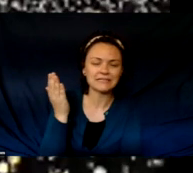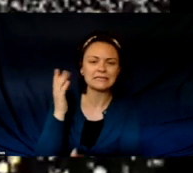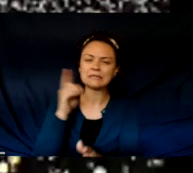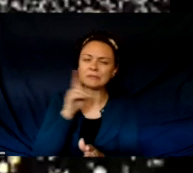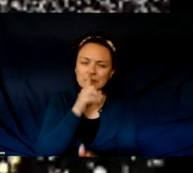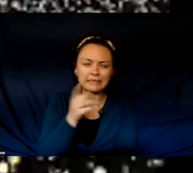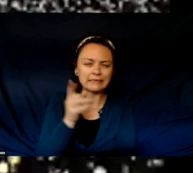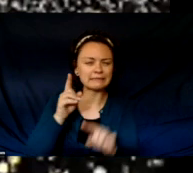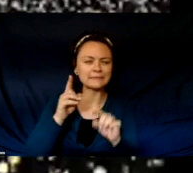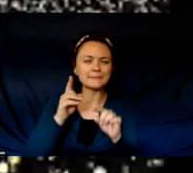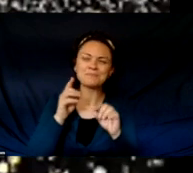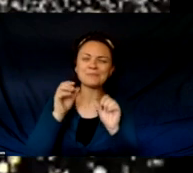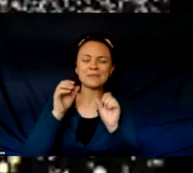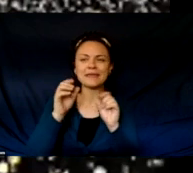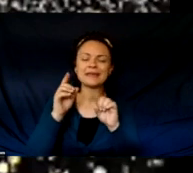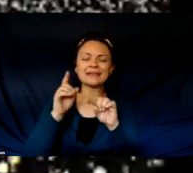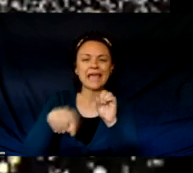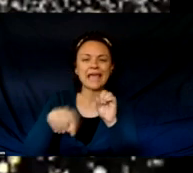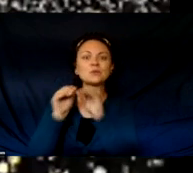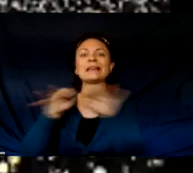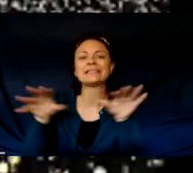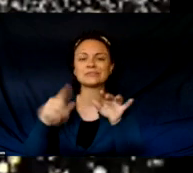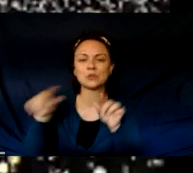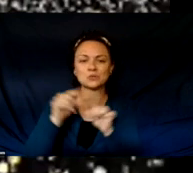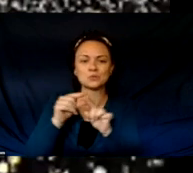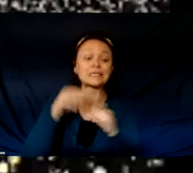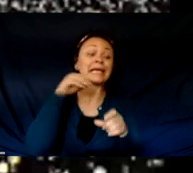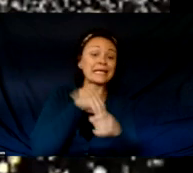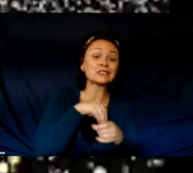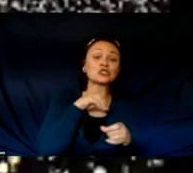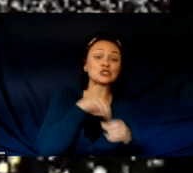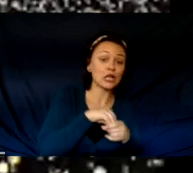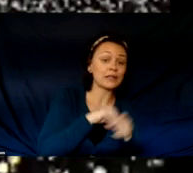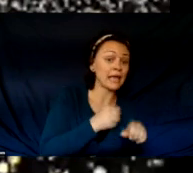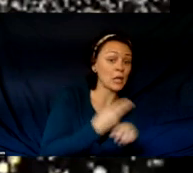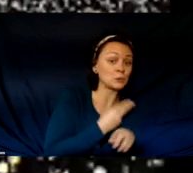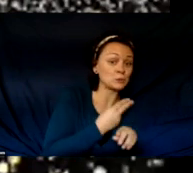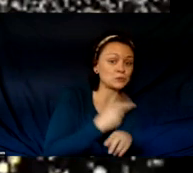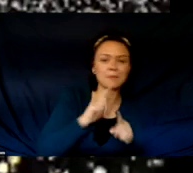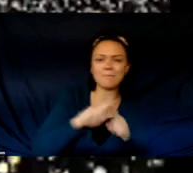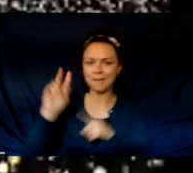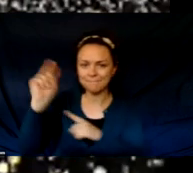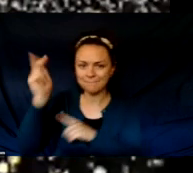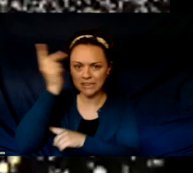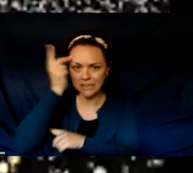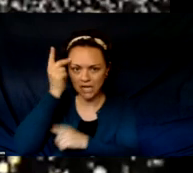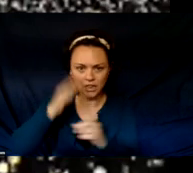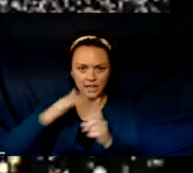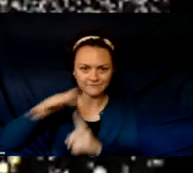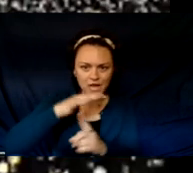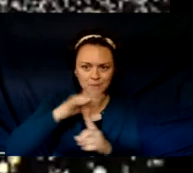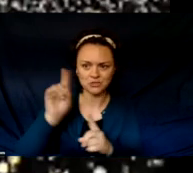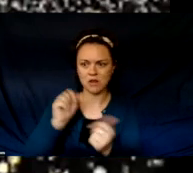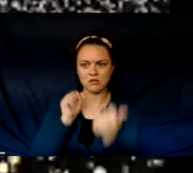They can use them internally and in those political environments where you're facing the backlash.